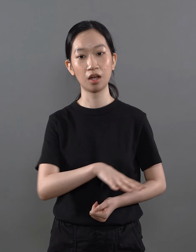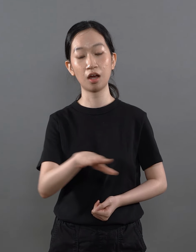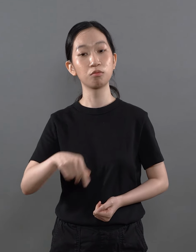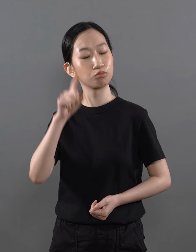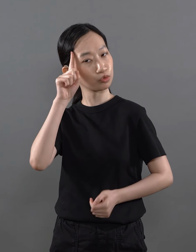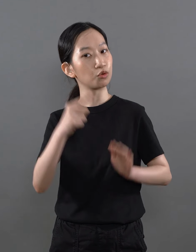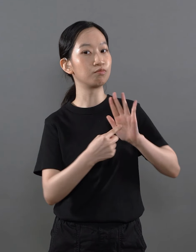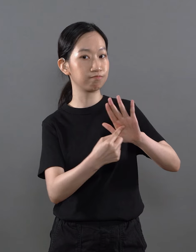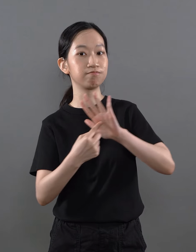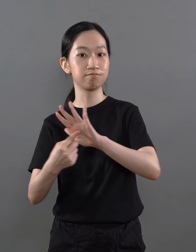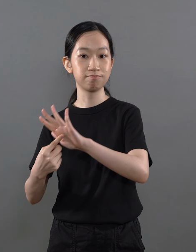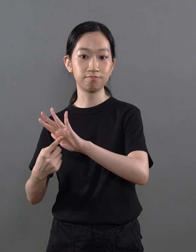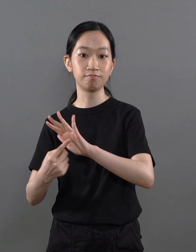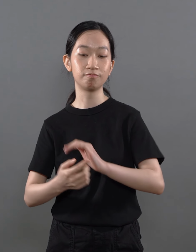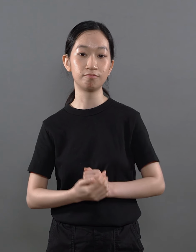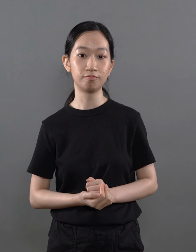that you can talk to yourself and be your own company